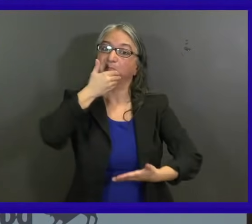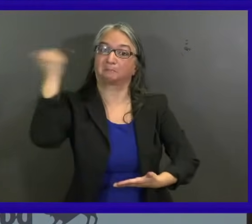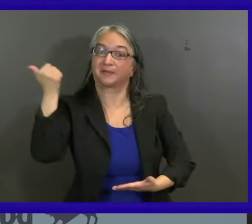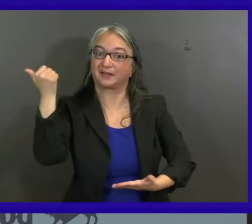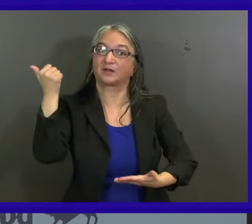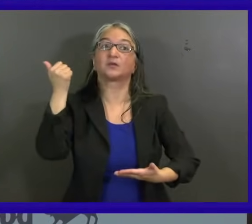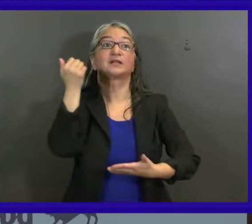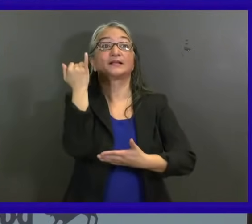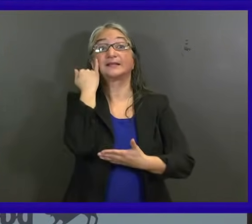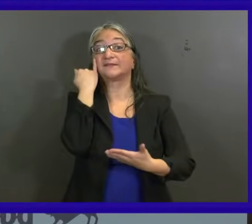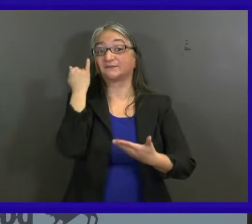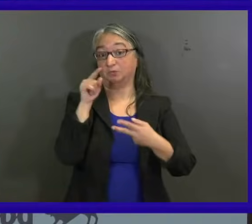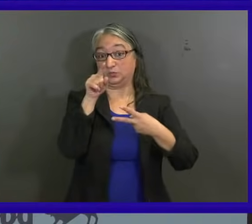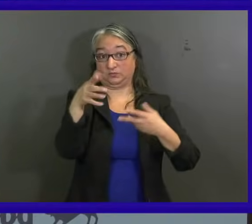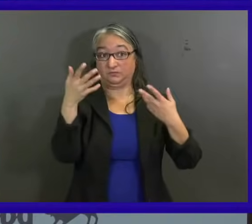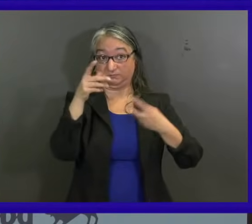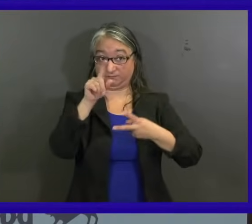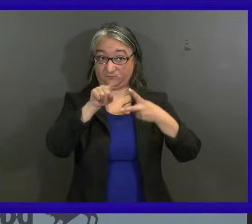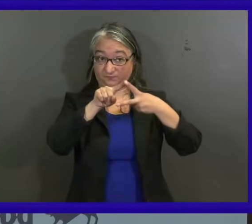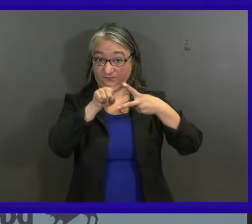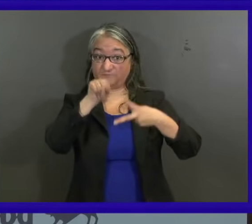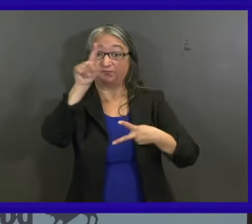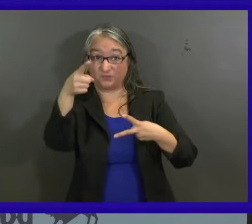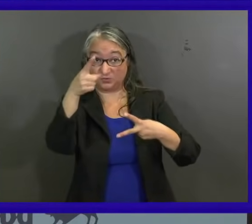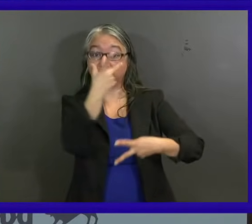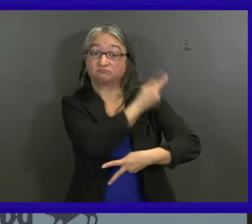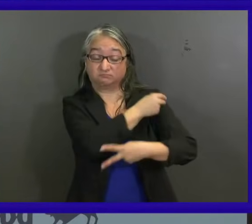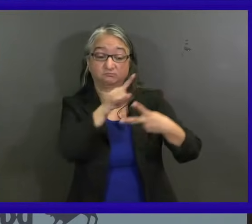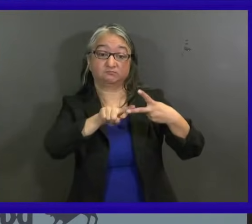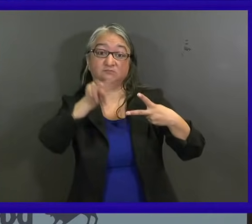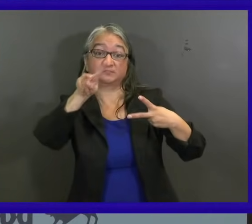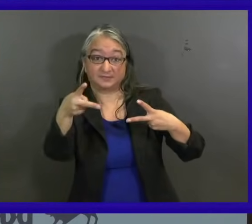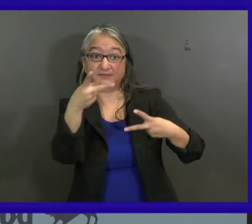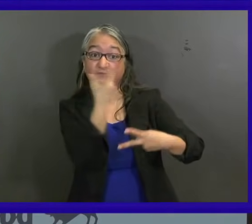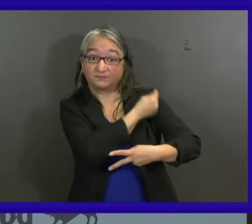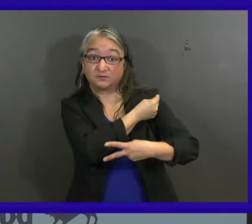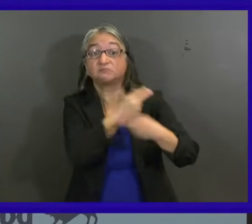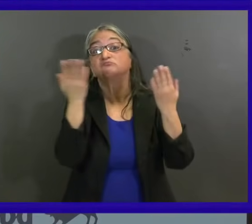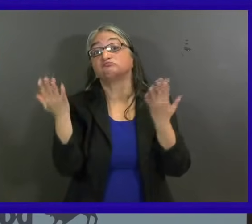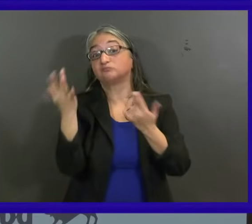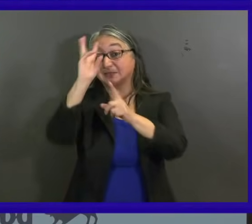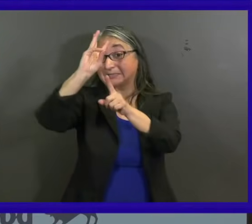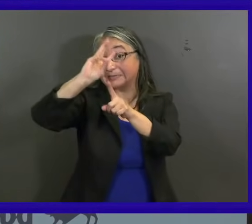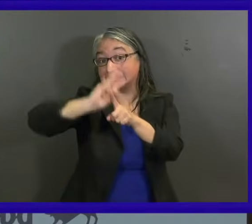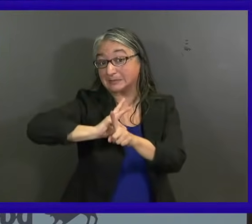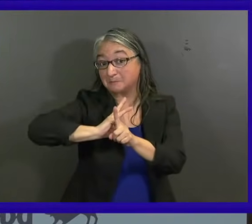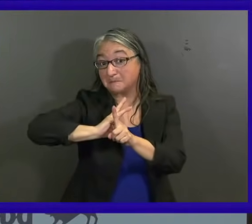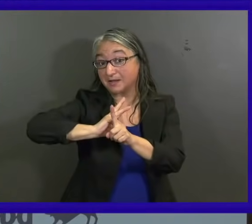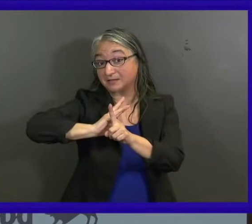we see some of that waning we see in the older population again being being at increased risk